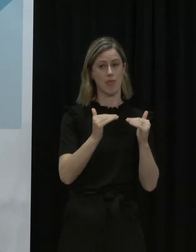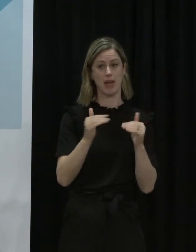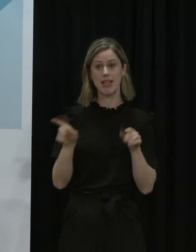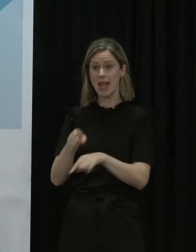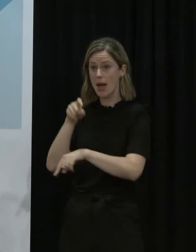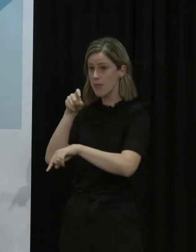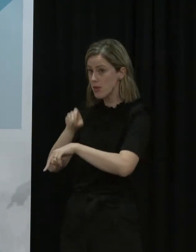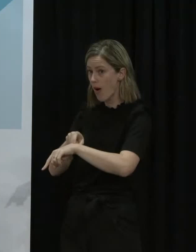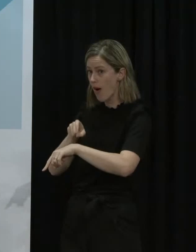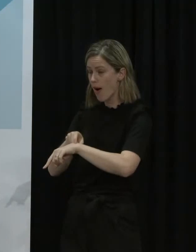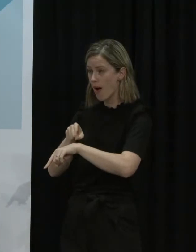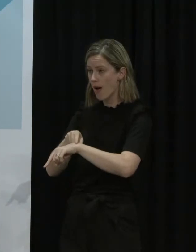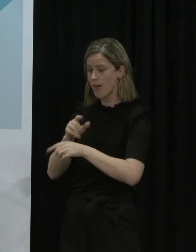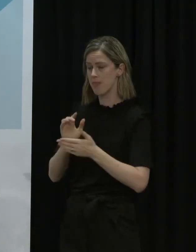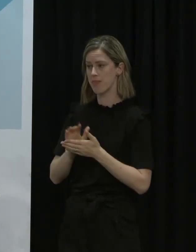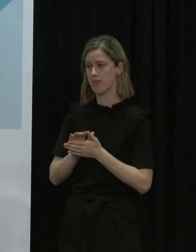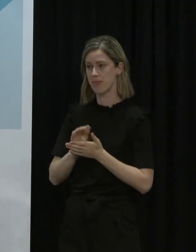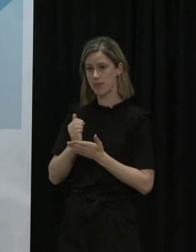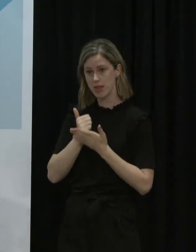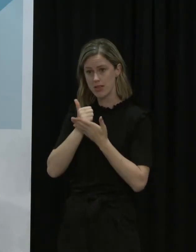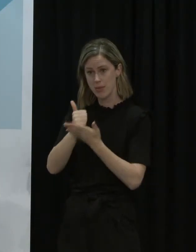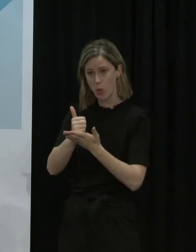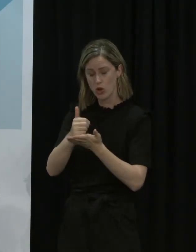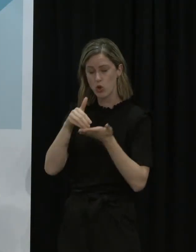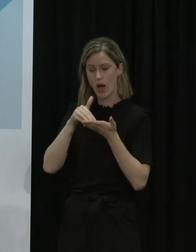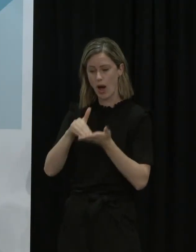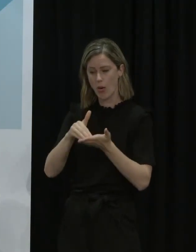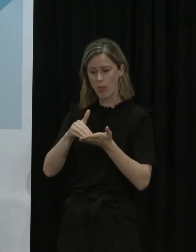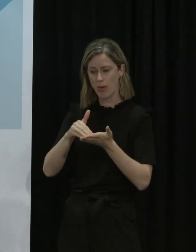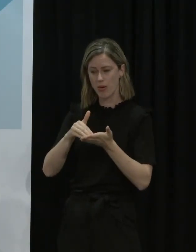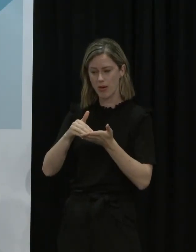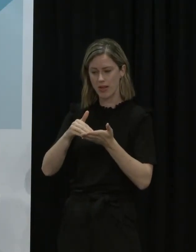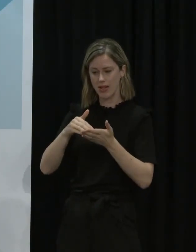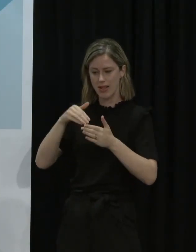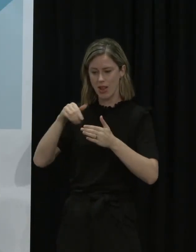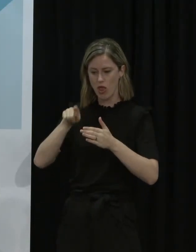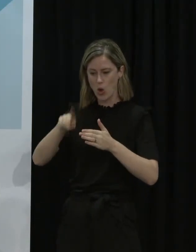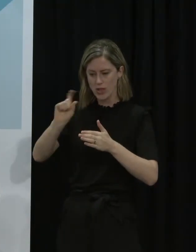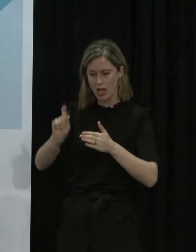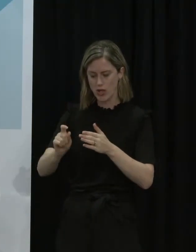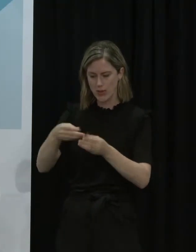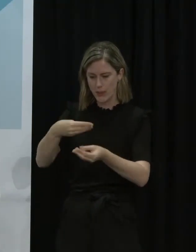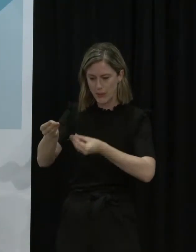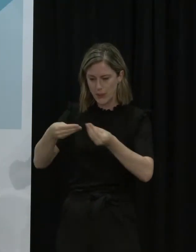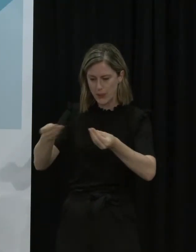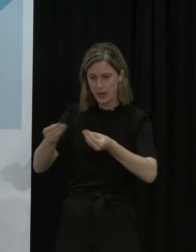we must meet. Firstly, equitable vaccine distribution,